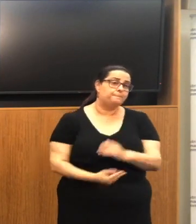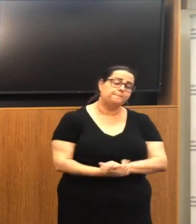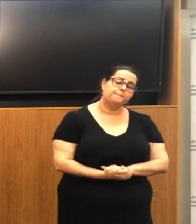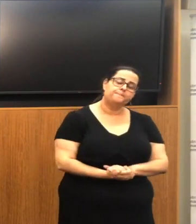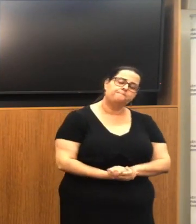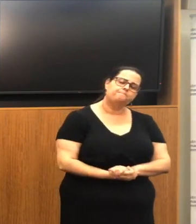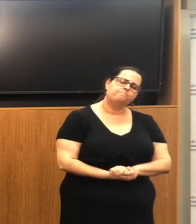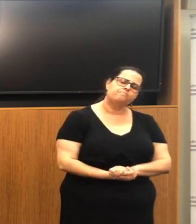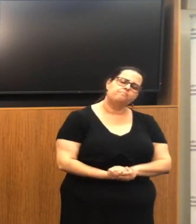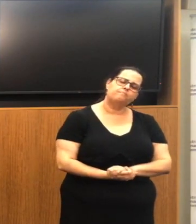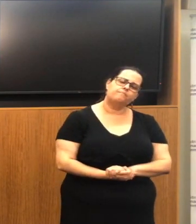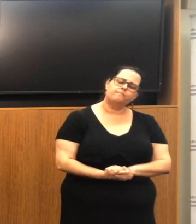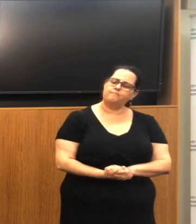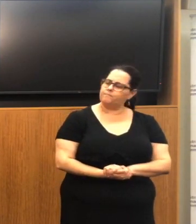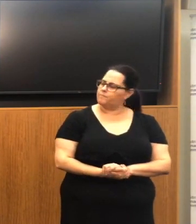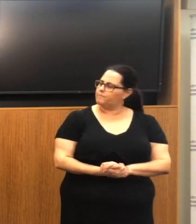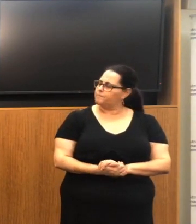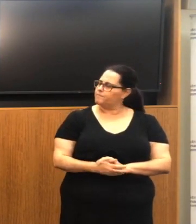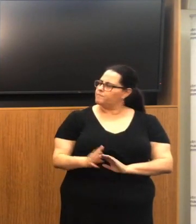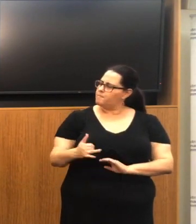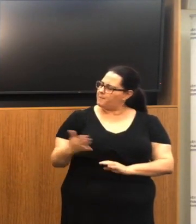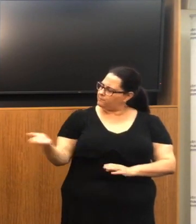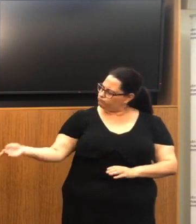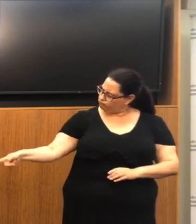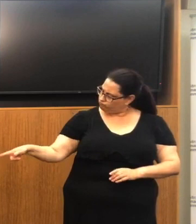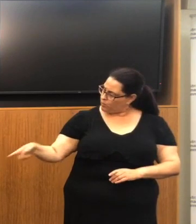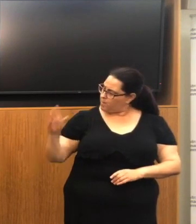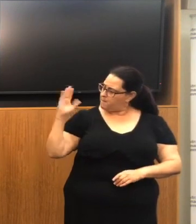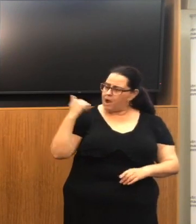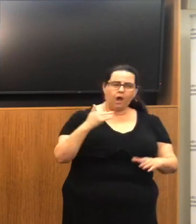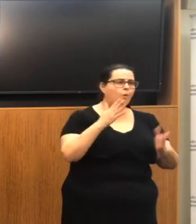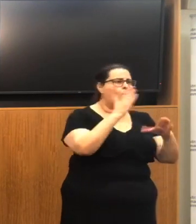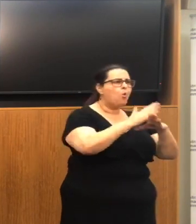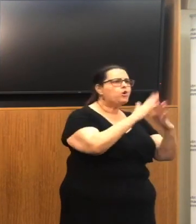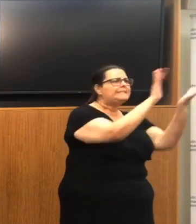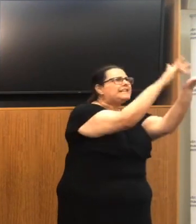I wonder if you, Shantha, given your work across many countries,